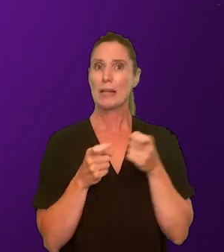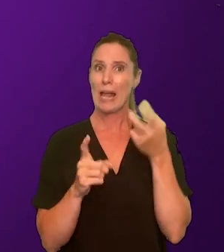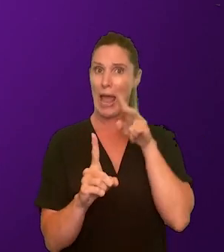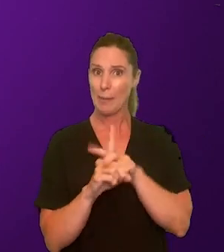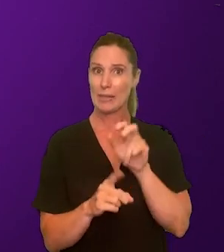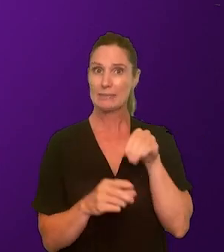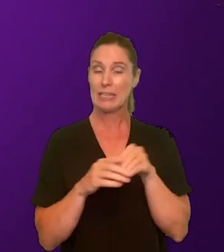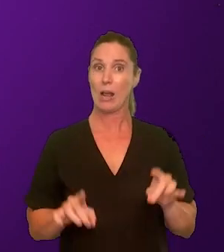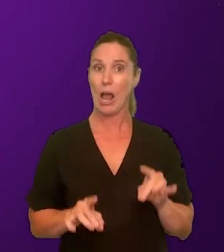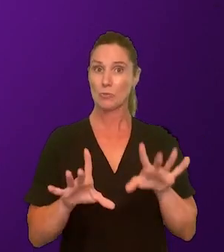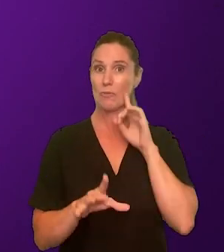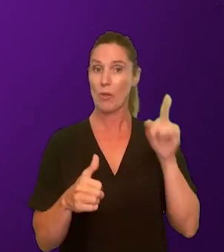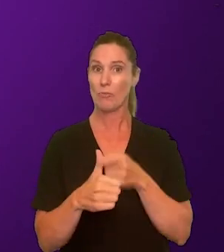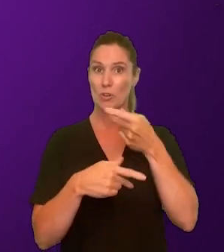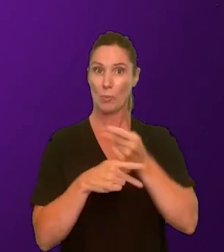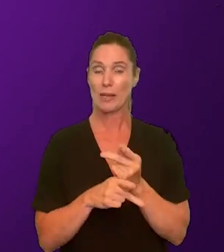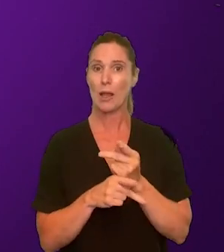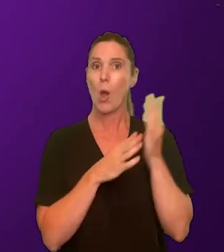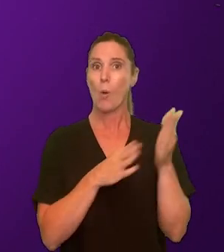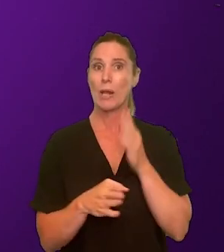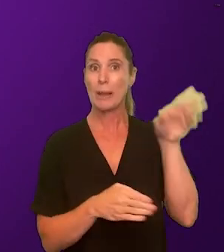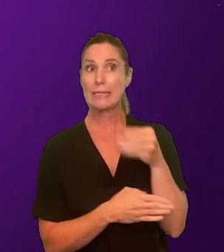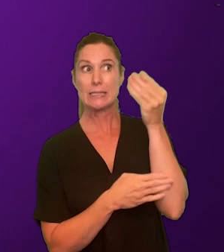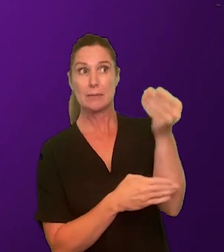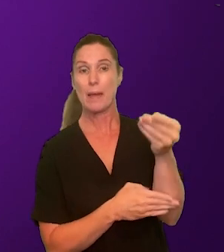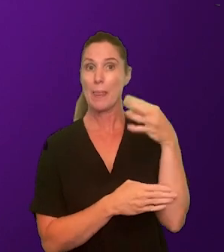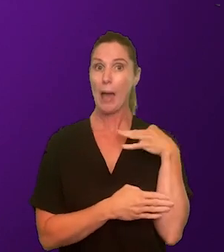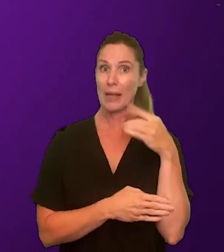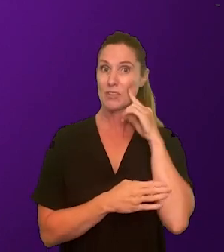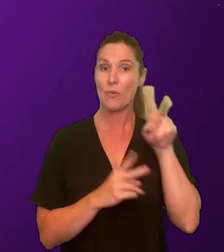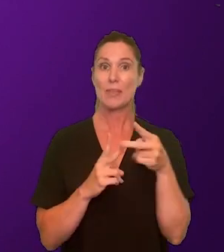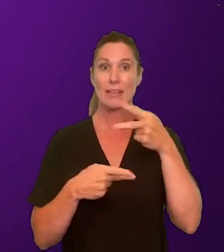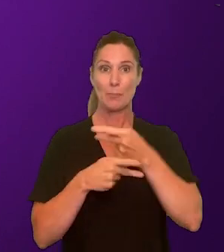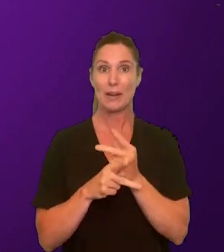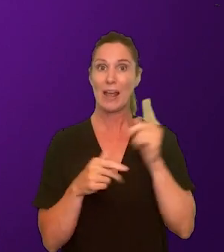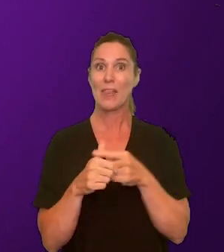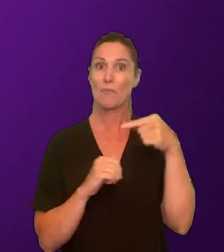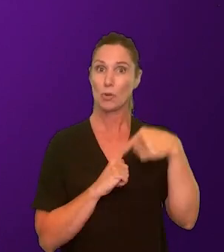for our first product, and we plan to submit the application for the second product in the first quarter of next year.